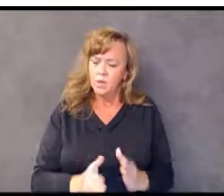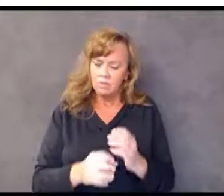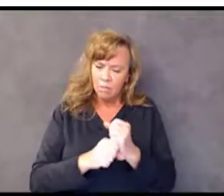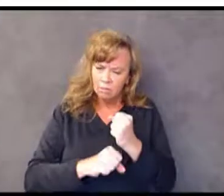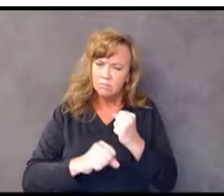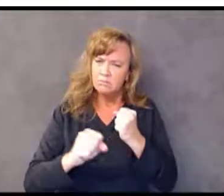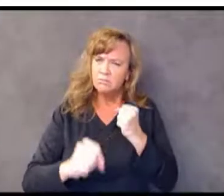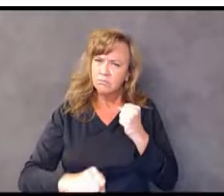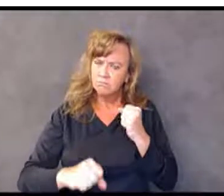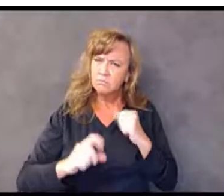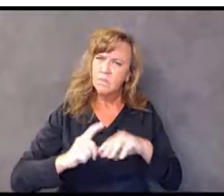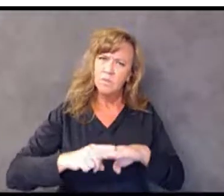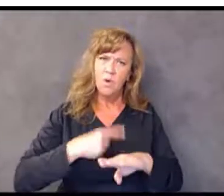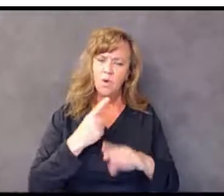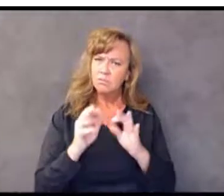interpreter.